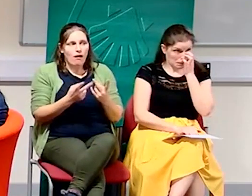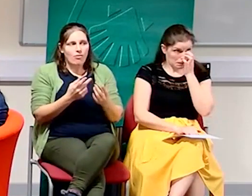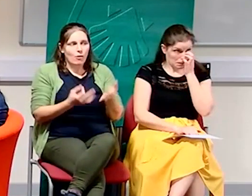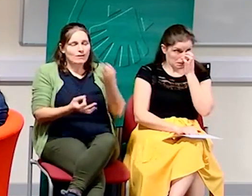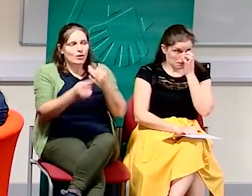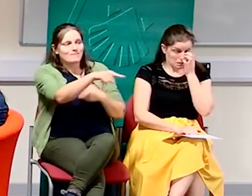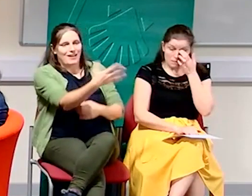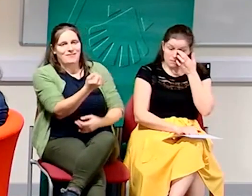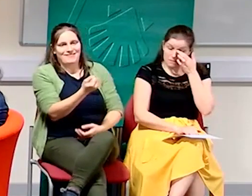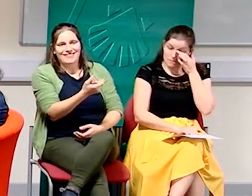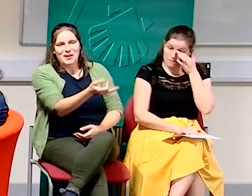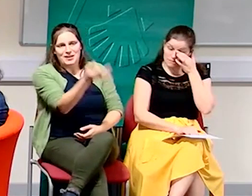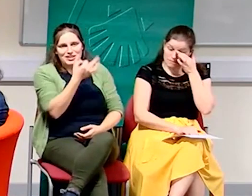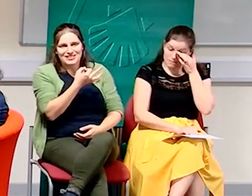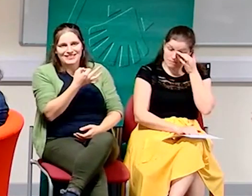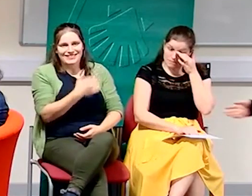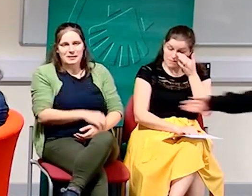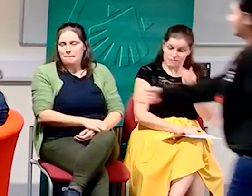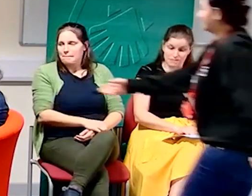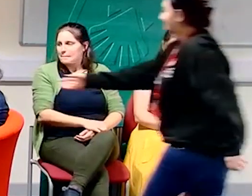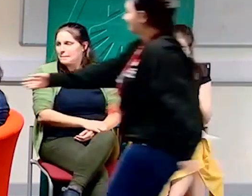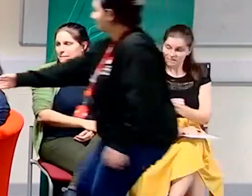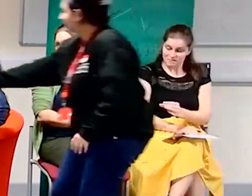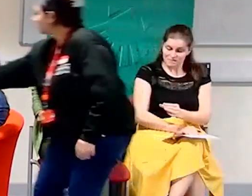oh we have a question online before I move to a final question for the